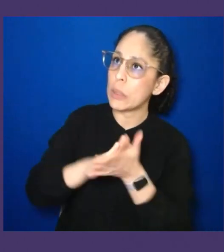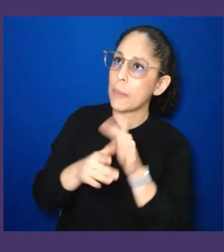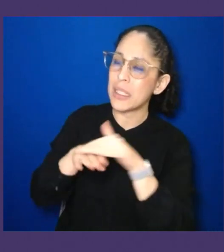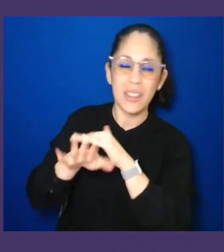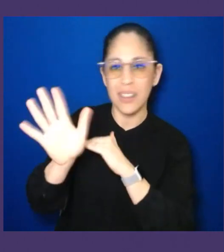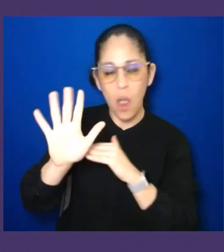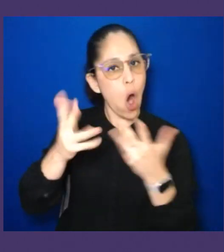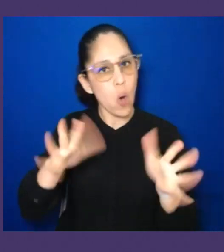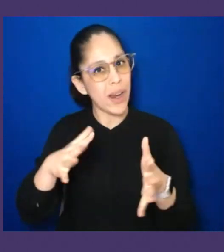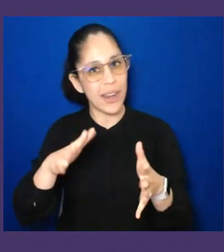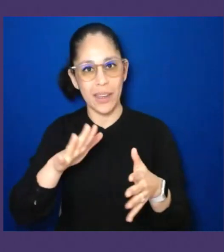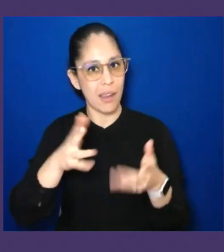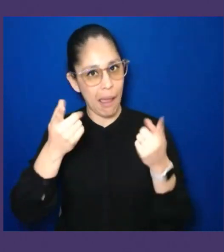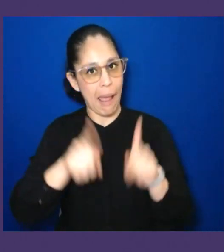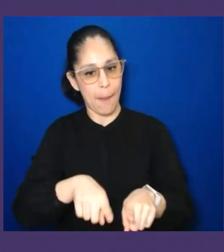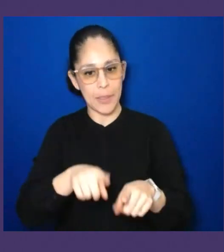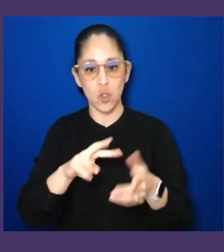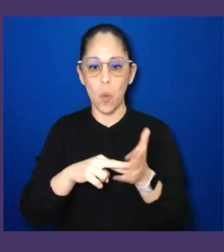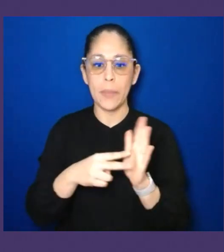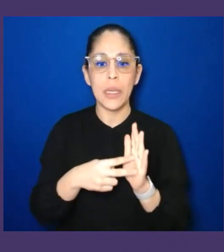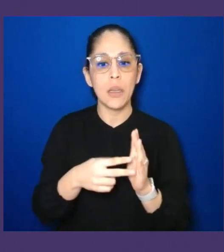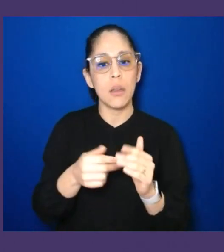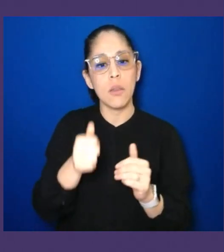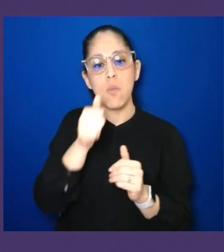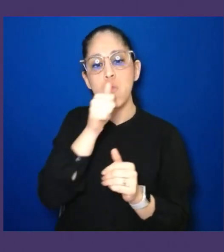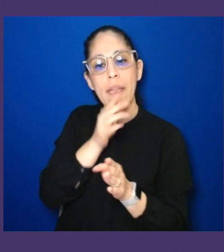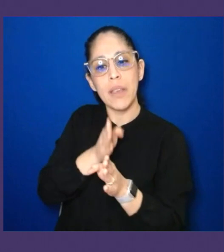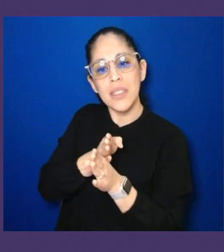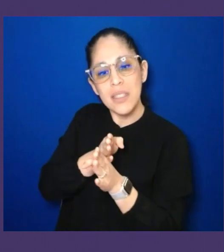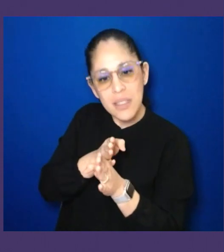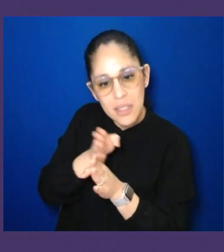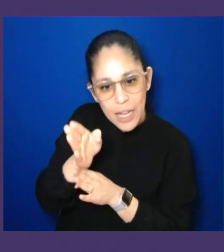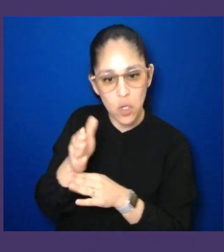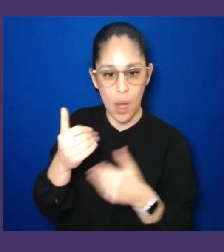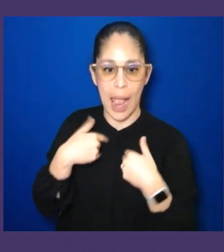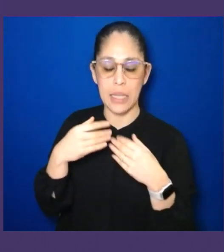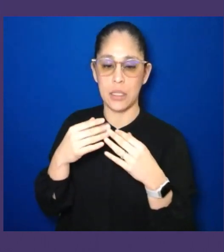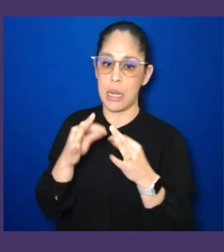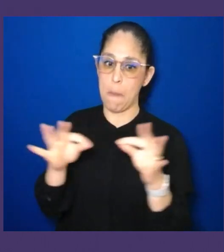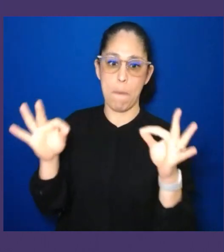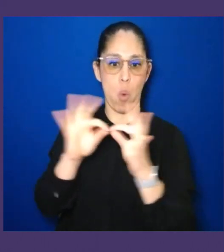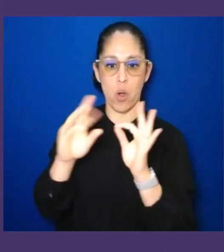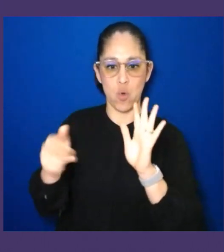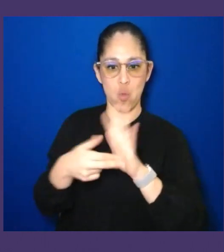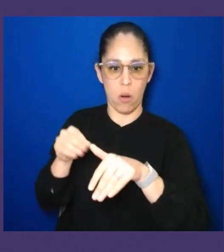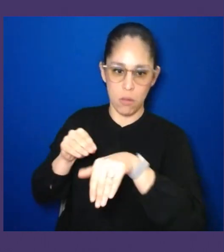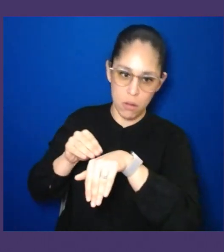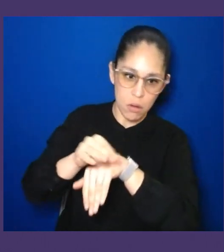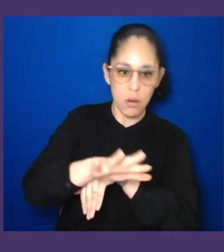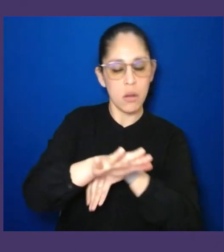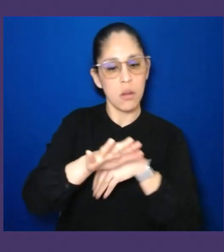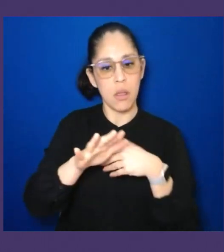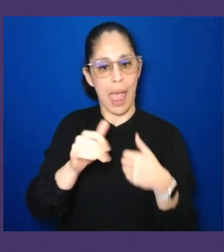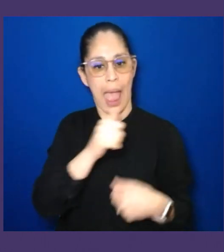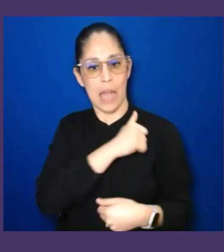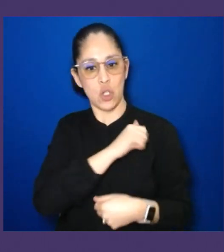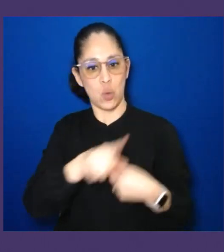the private sector to play in influencing attitudes, in evangelizing inclusion at the highest levels,